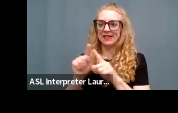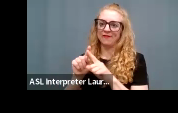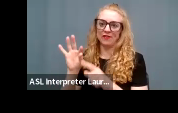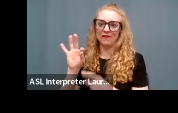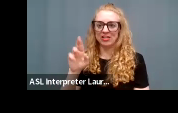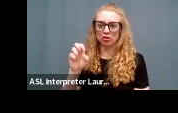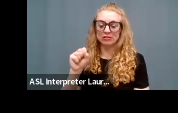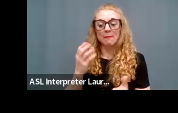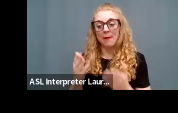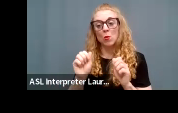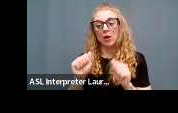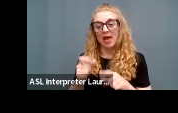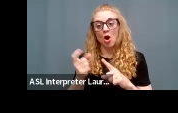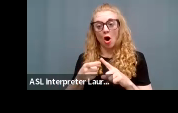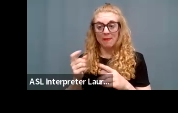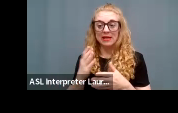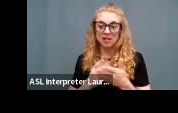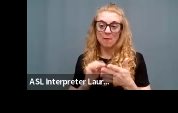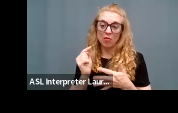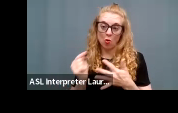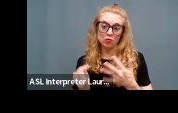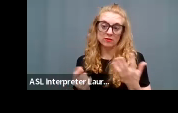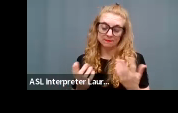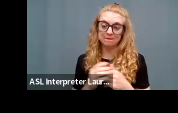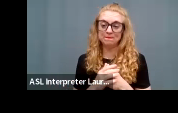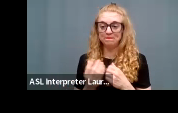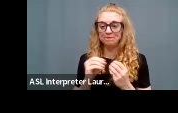interact and automate some of that stuff so just trying to get a handle of what else is there and